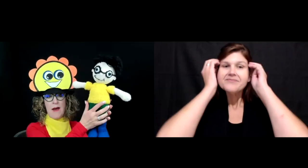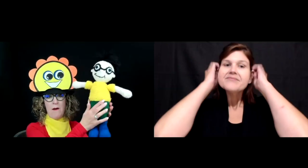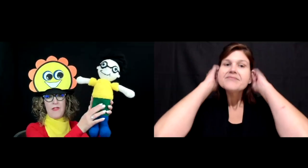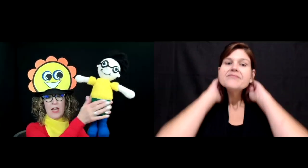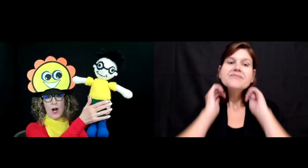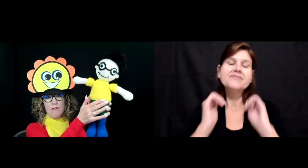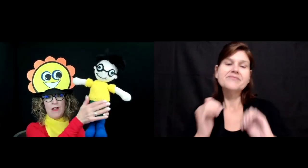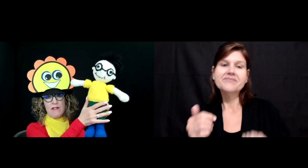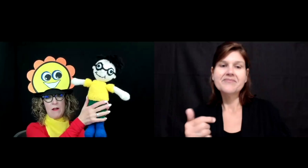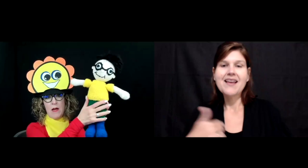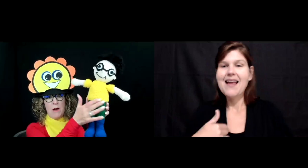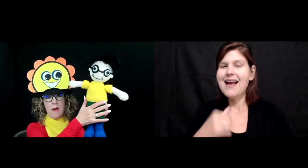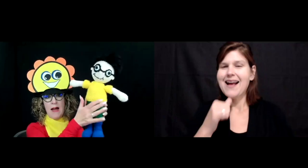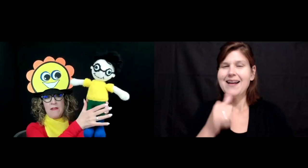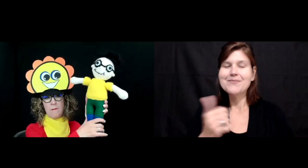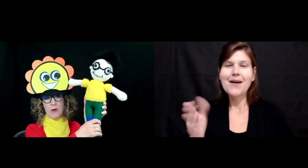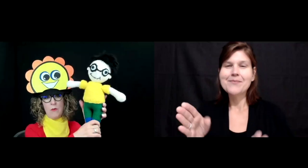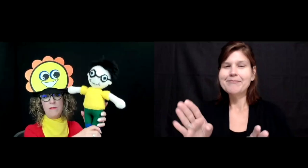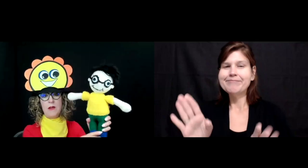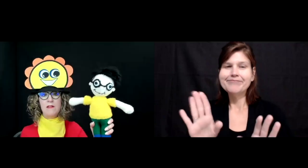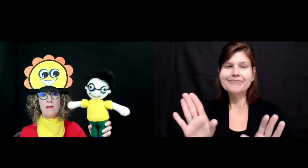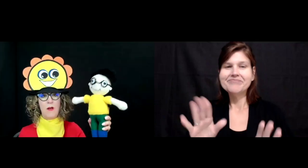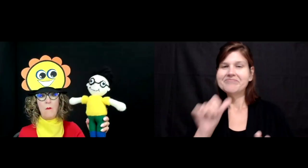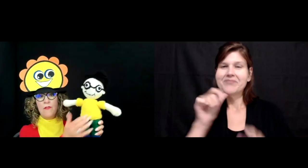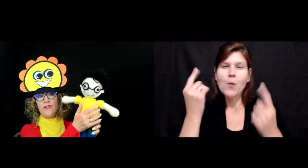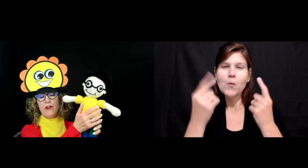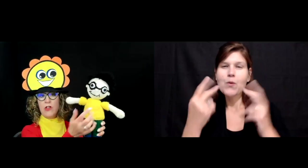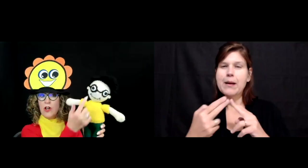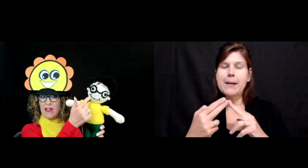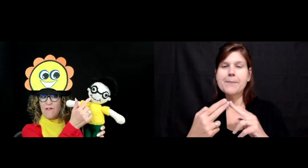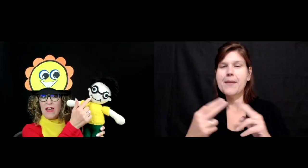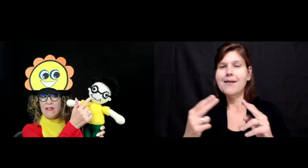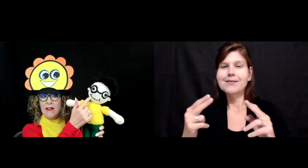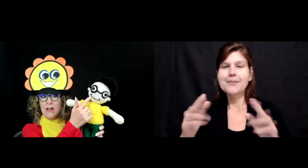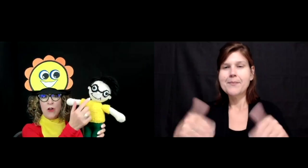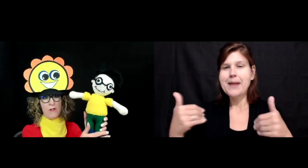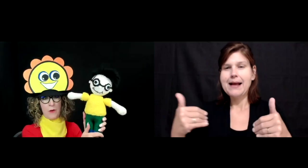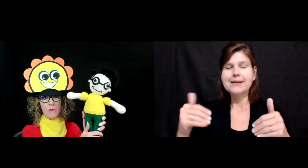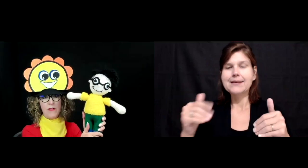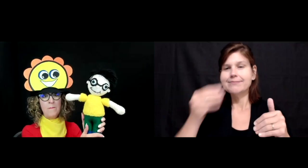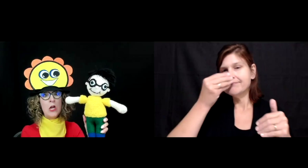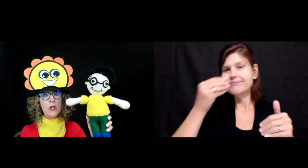about the color of his pants and boots because I want the children to look at his face, not his boots.